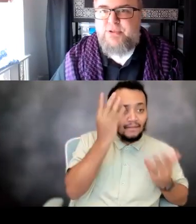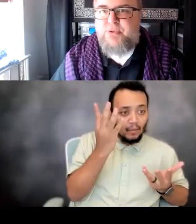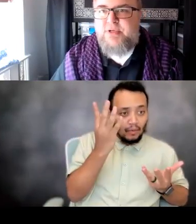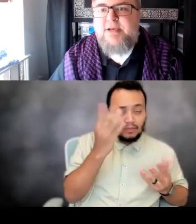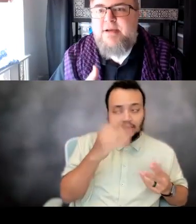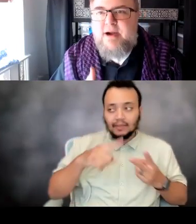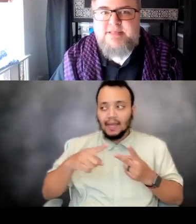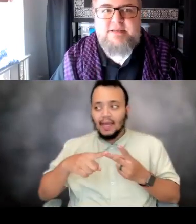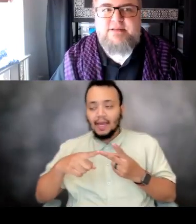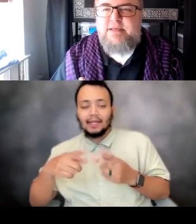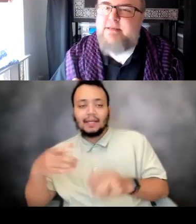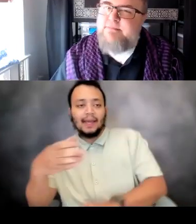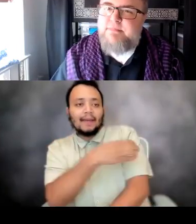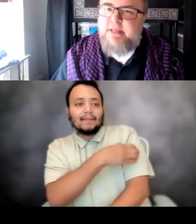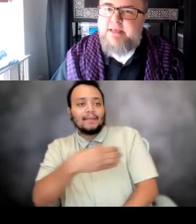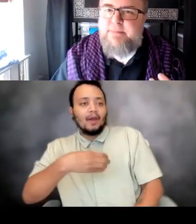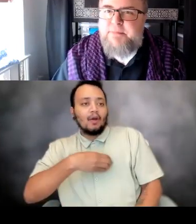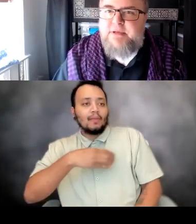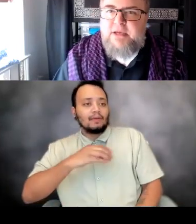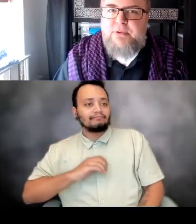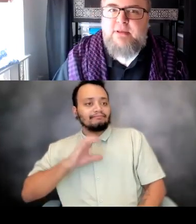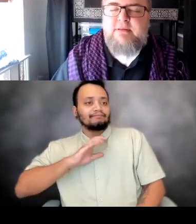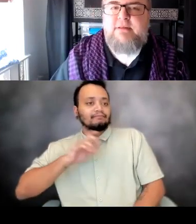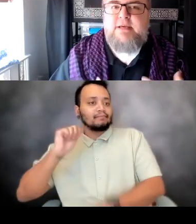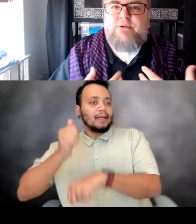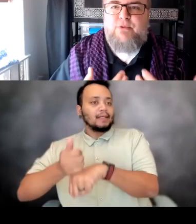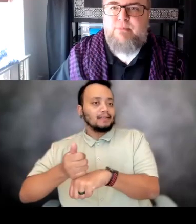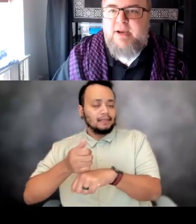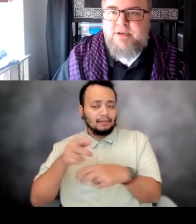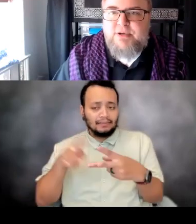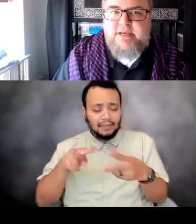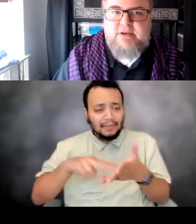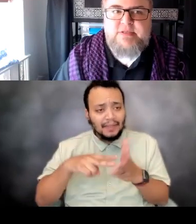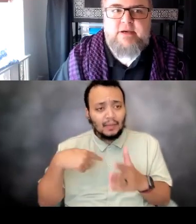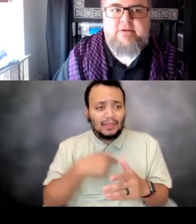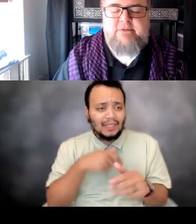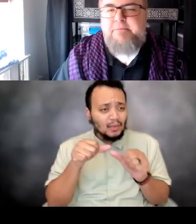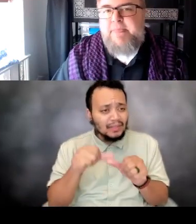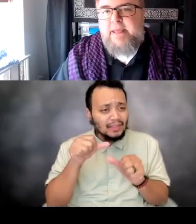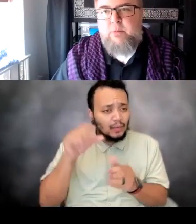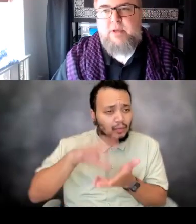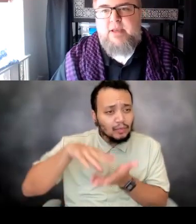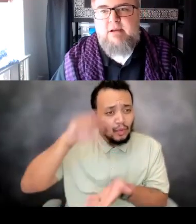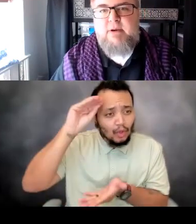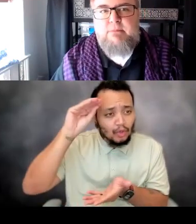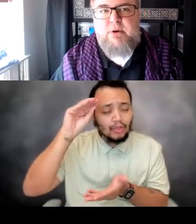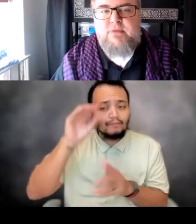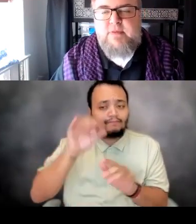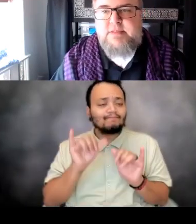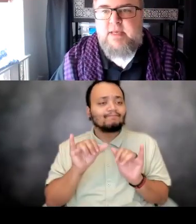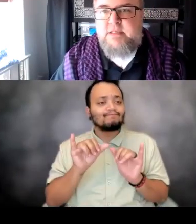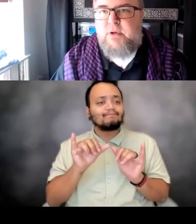to constantly keep up to date with, remind ourselves of, and we care about both of these things